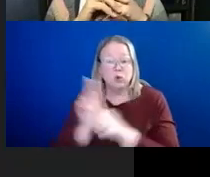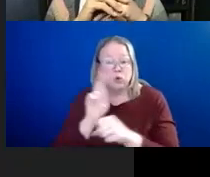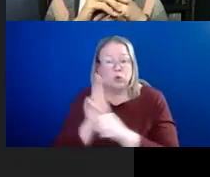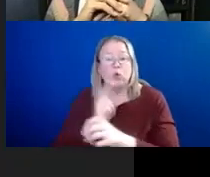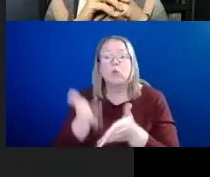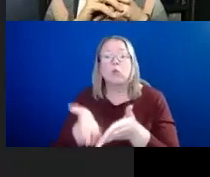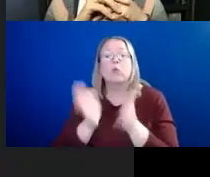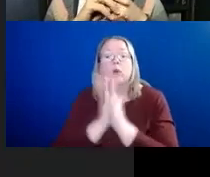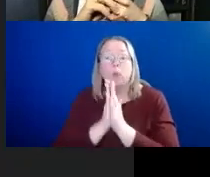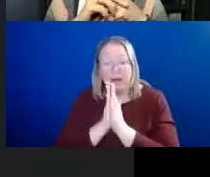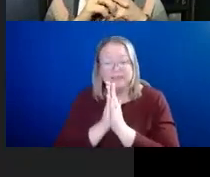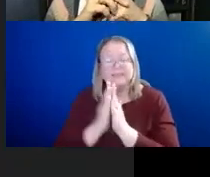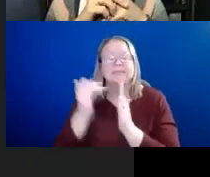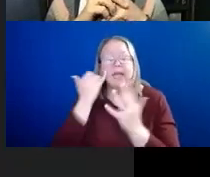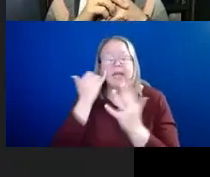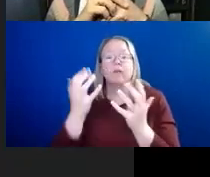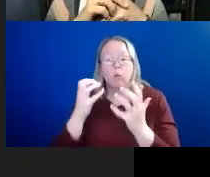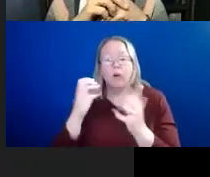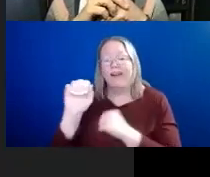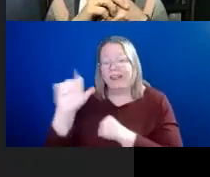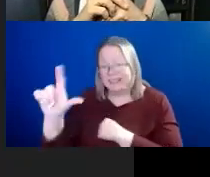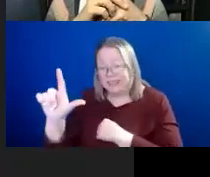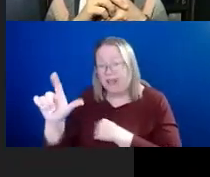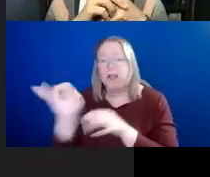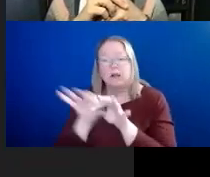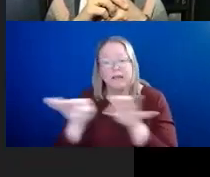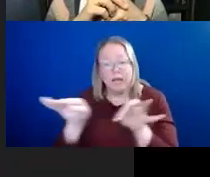13:30:17 . If you're looking for ASL or captioning for any of those